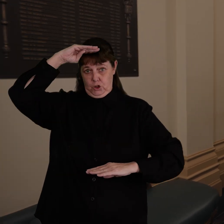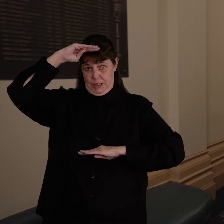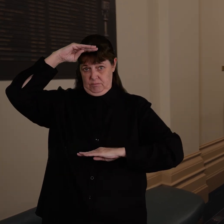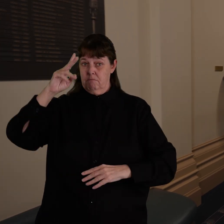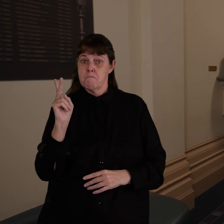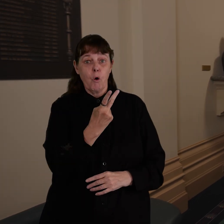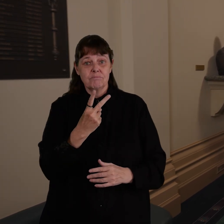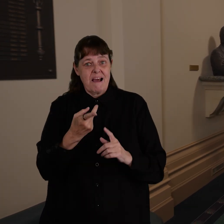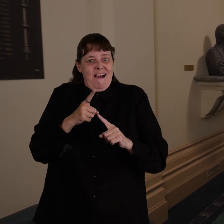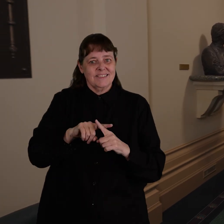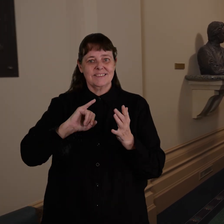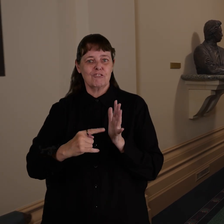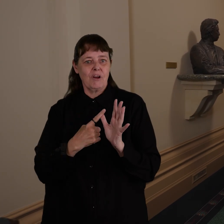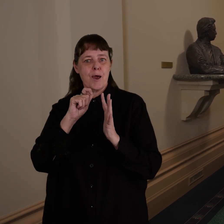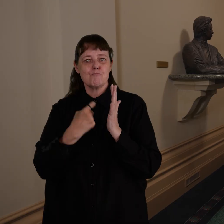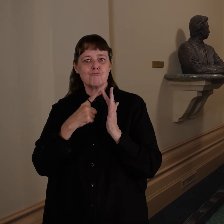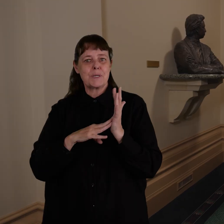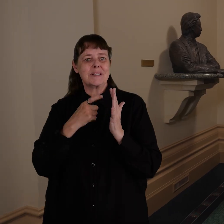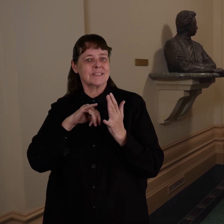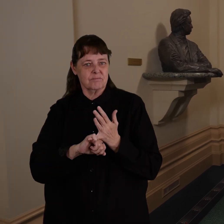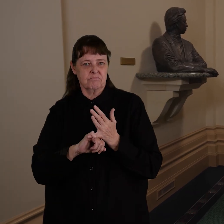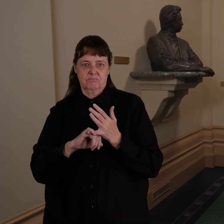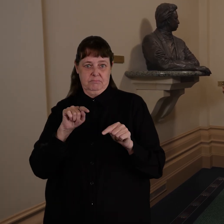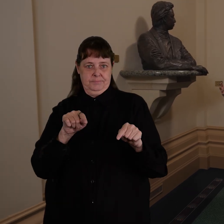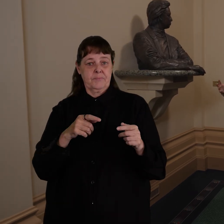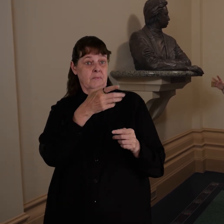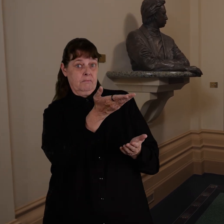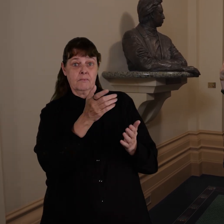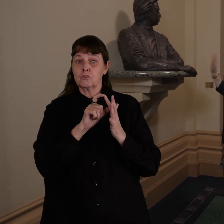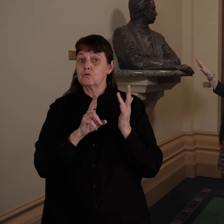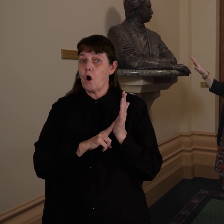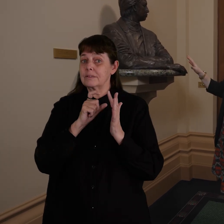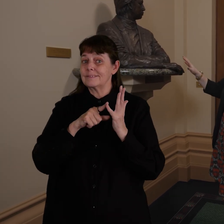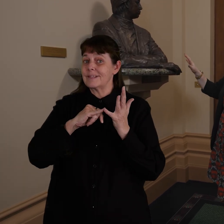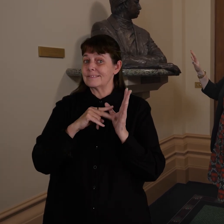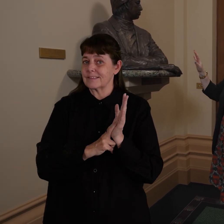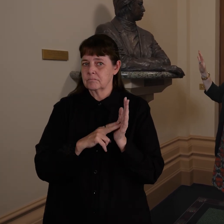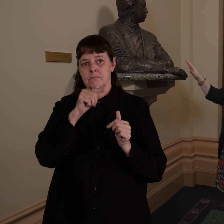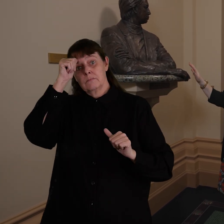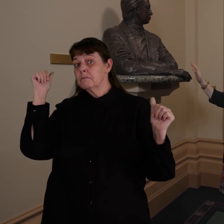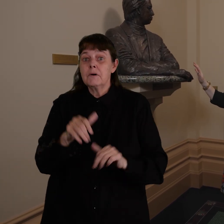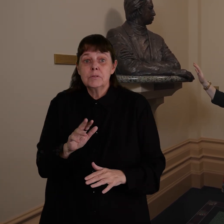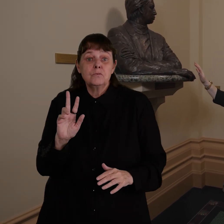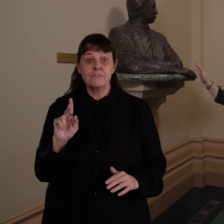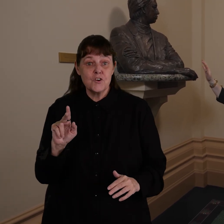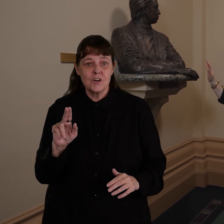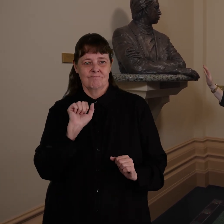We have different busts of former premiers of South Australia. Over here we have Don Dunstan,